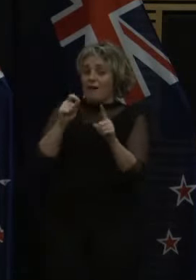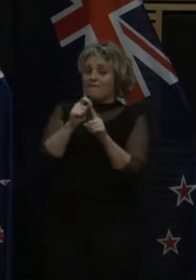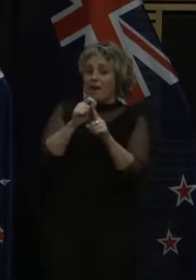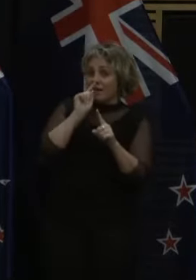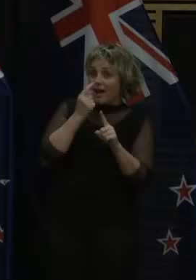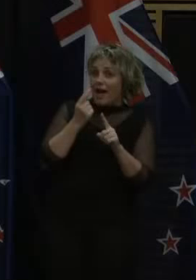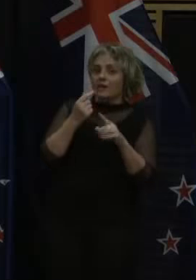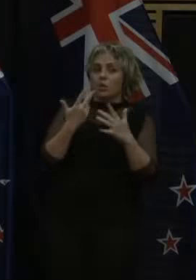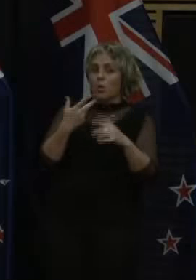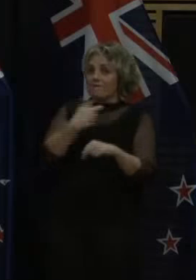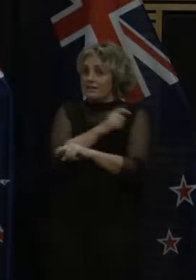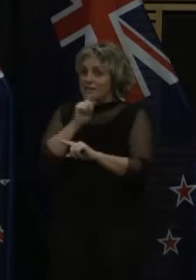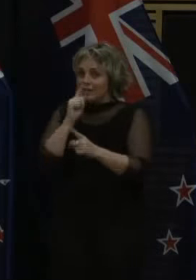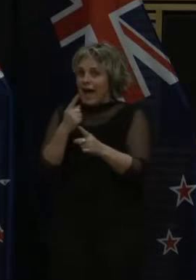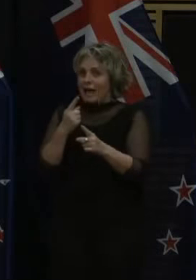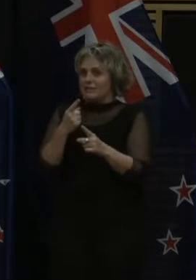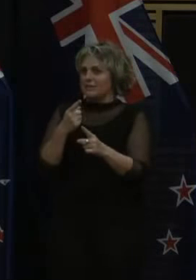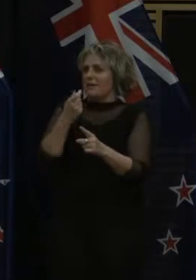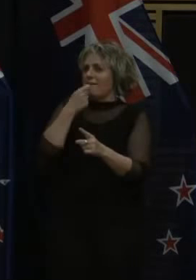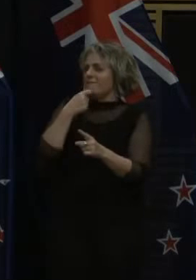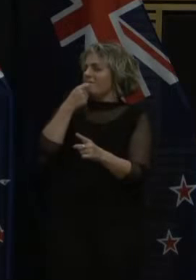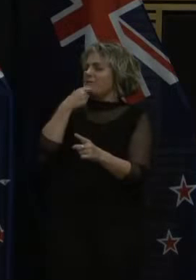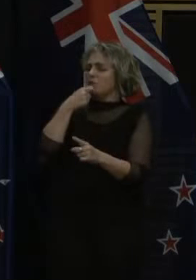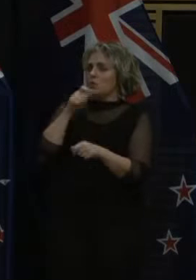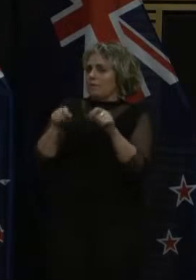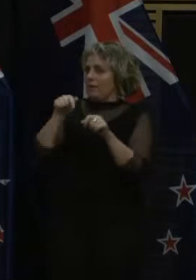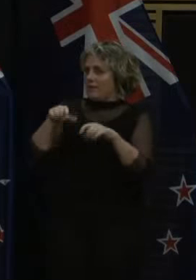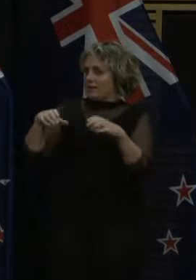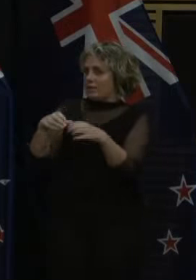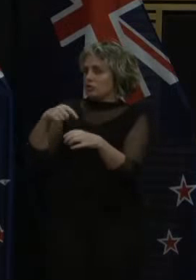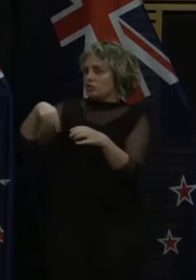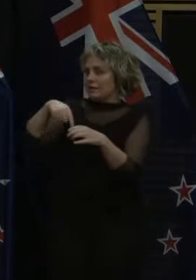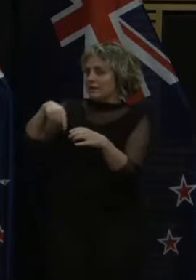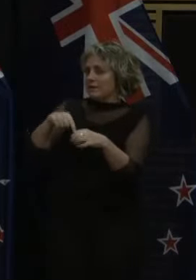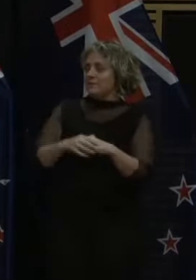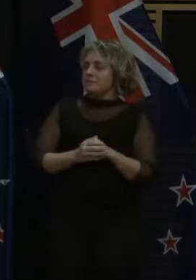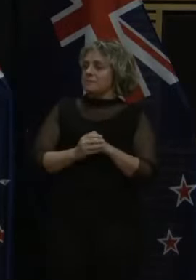provision for those limited